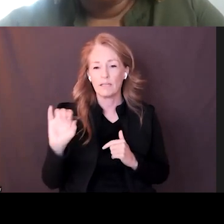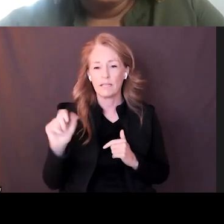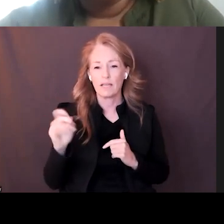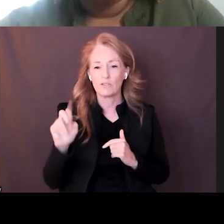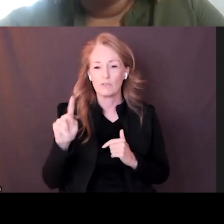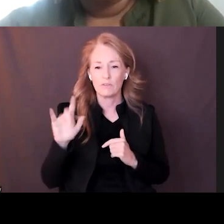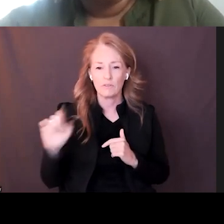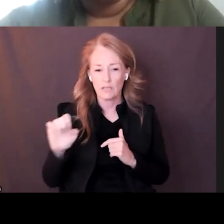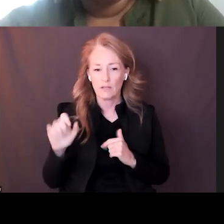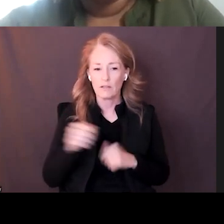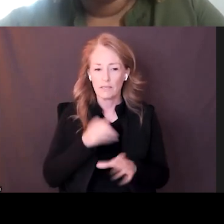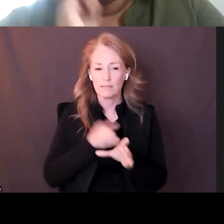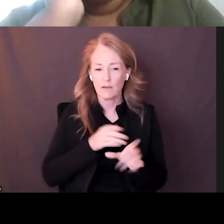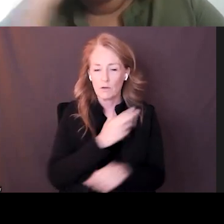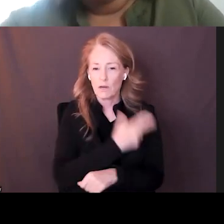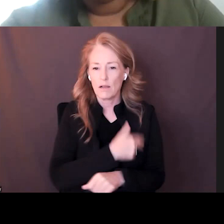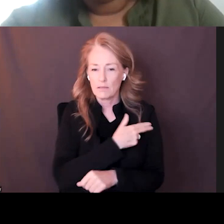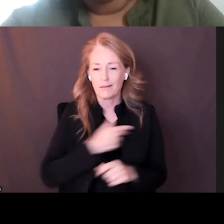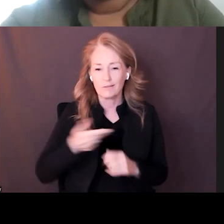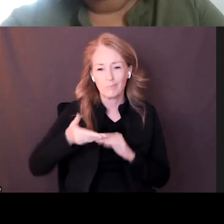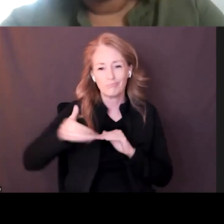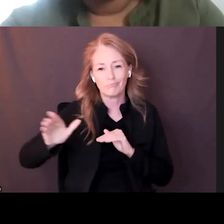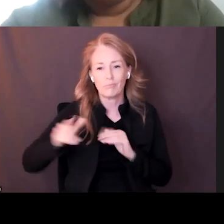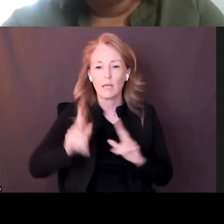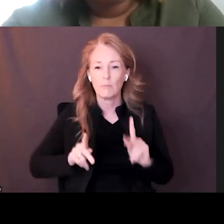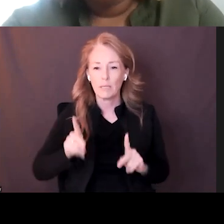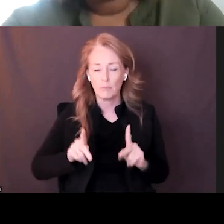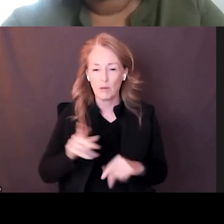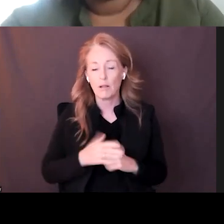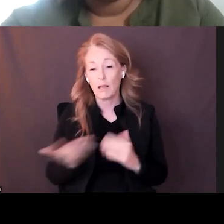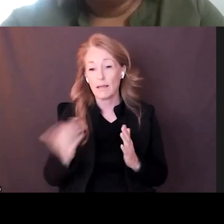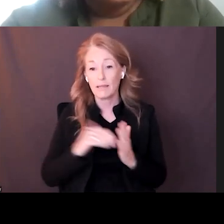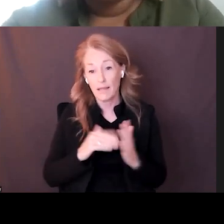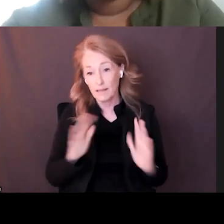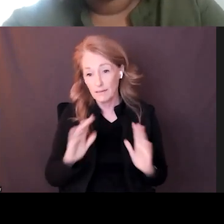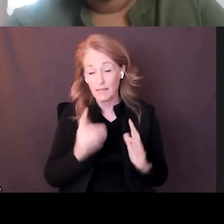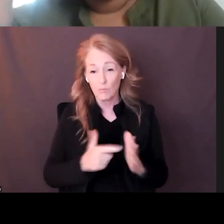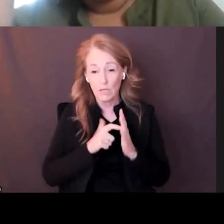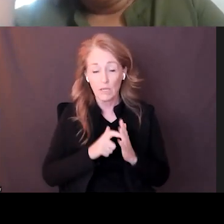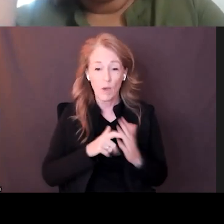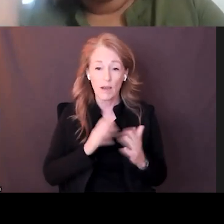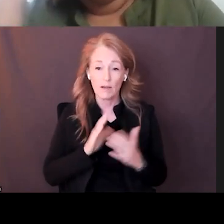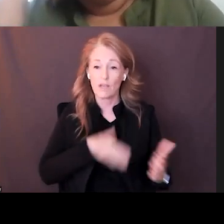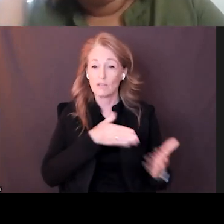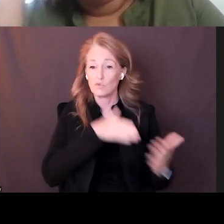HOSPITALS ARE OFTEN DECLINING FOLKS. AGAIN, IT TAKES A LAWSUIT. IT TAKES ACTION.